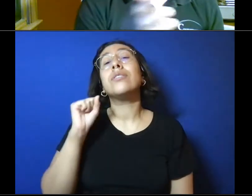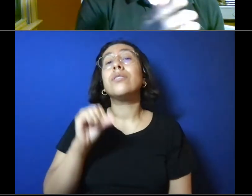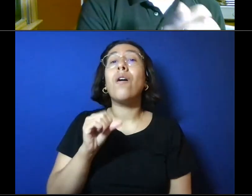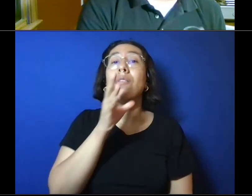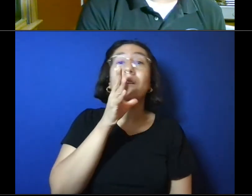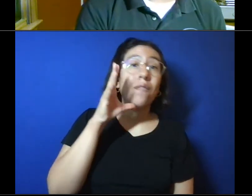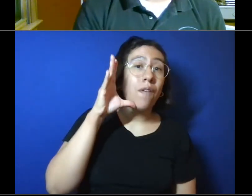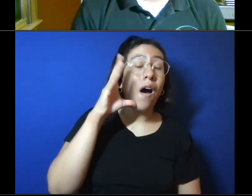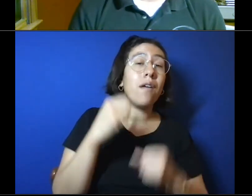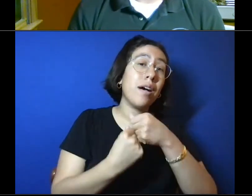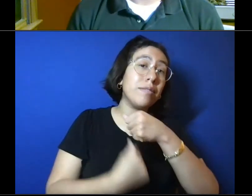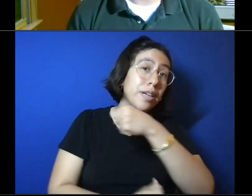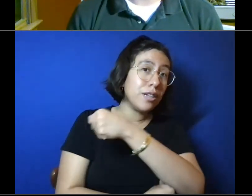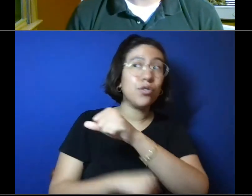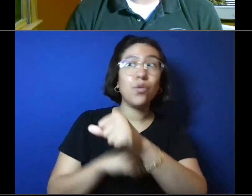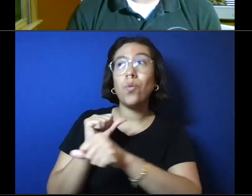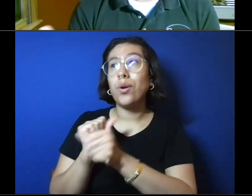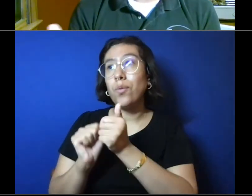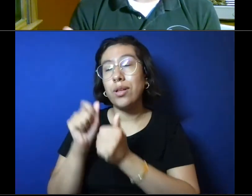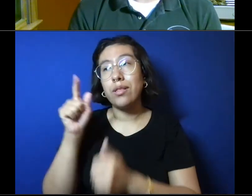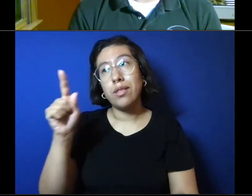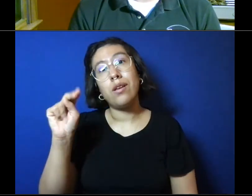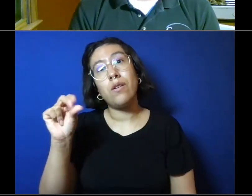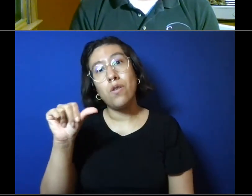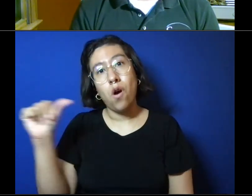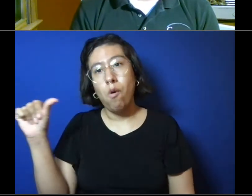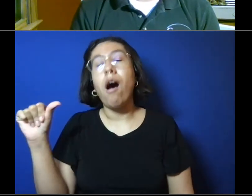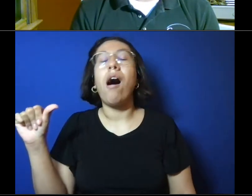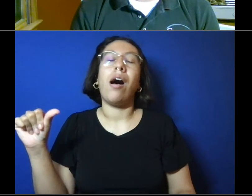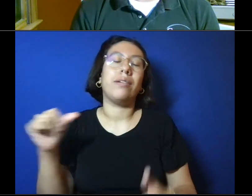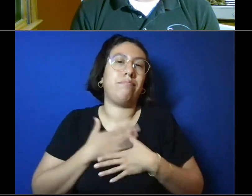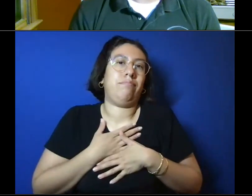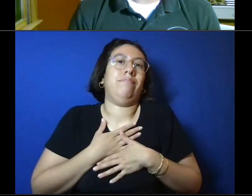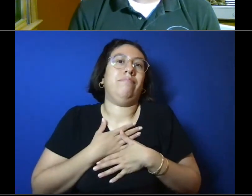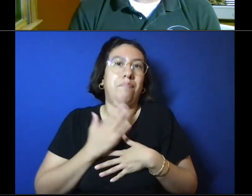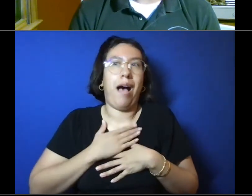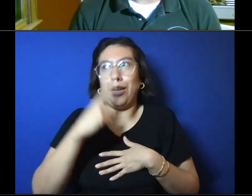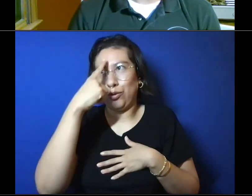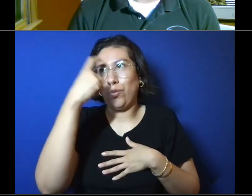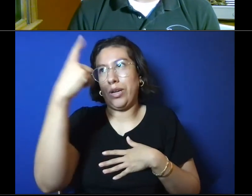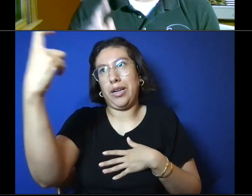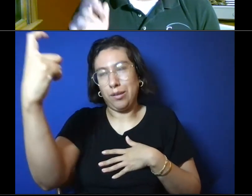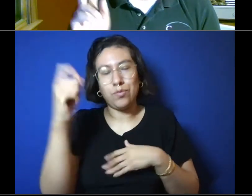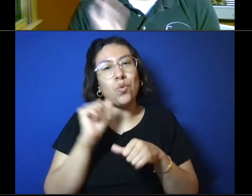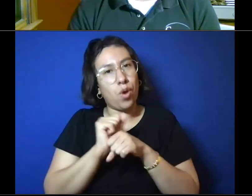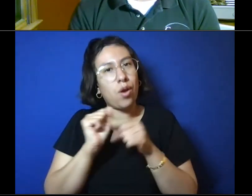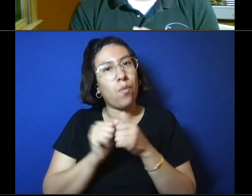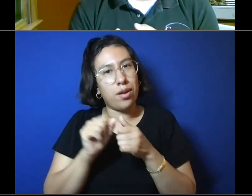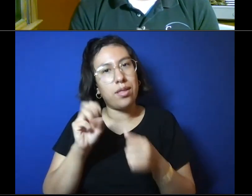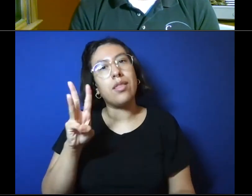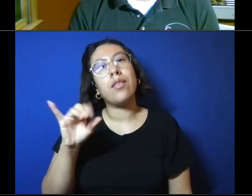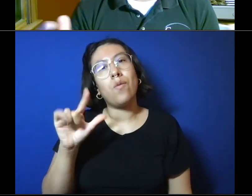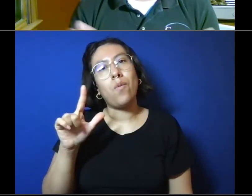and through work with NOAA, I'm able to sort of live out a little bit of my dreams of not only working with wildlife, but working with the species